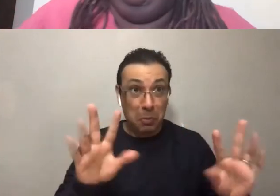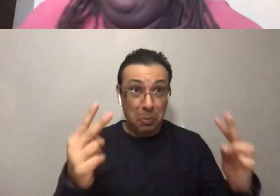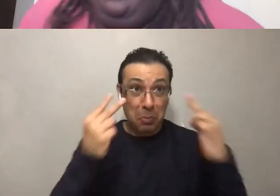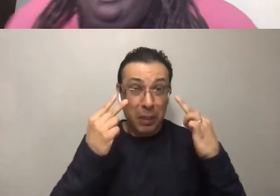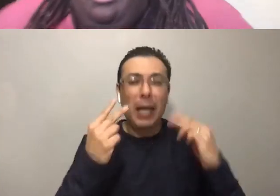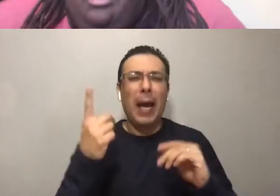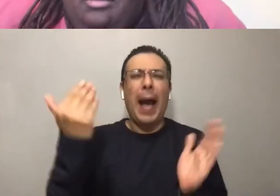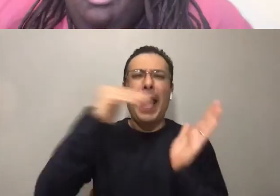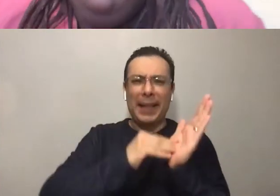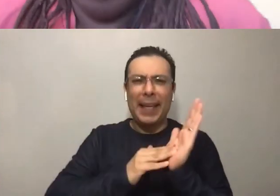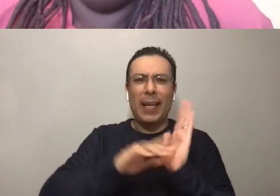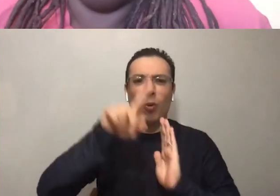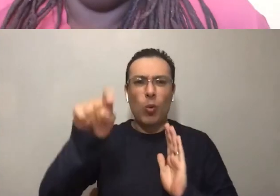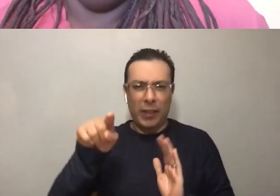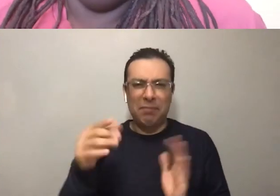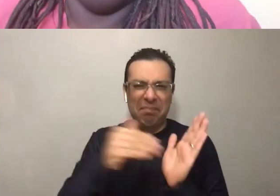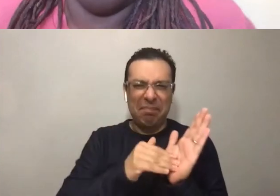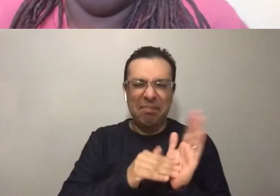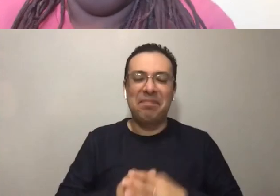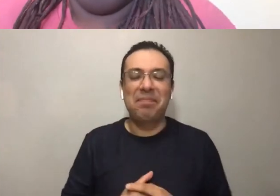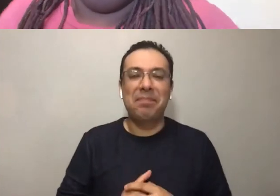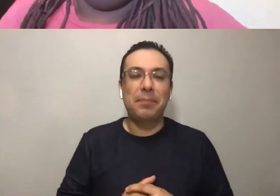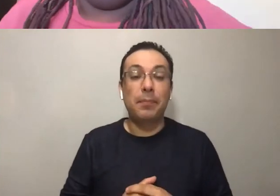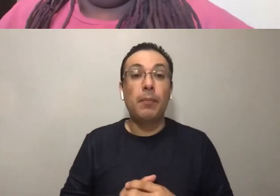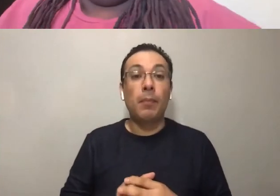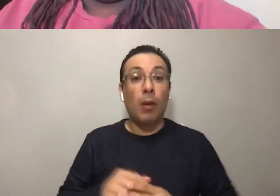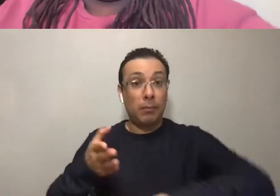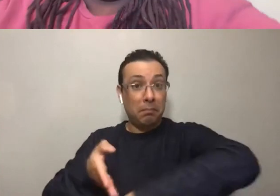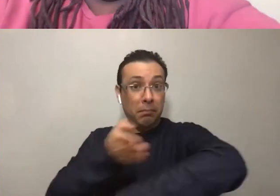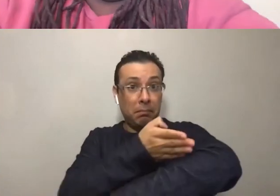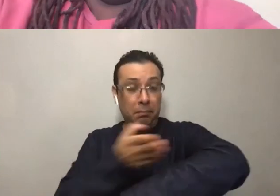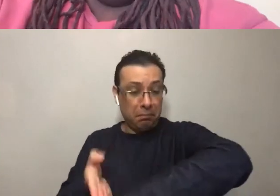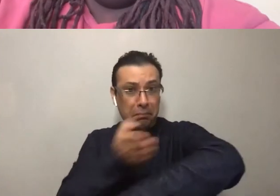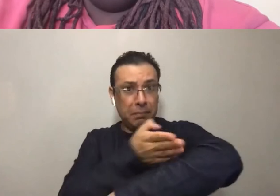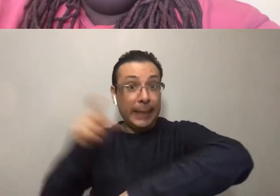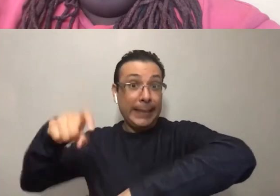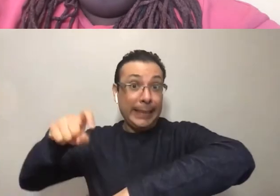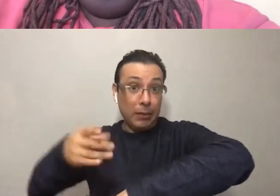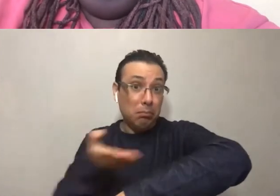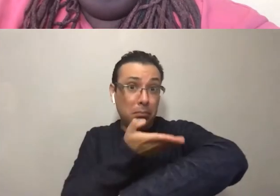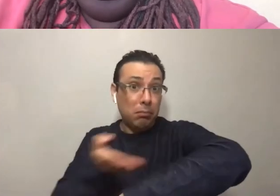“What’s the progress that has to happen in terms of public discourse and cultural change?”